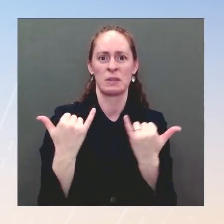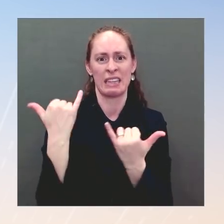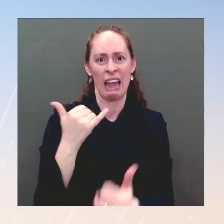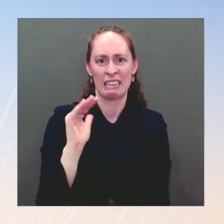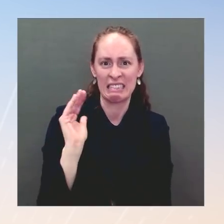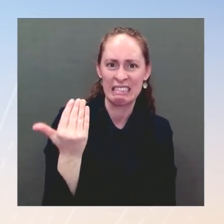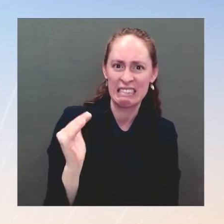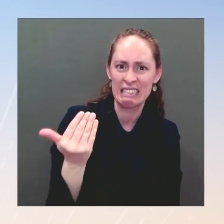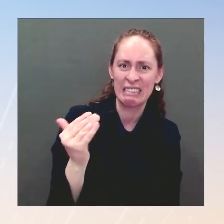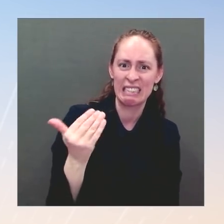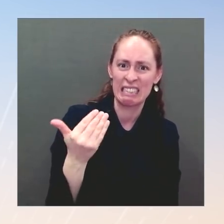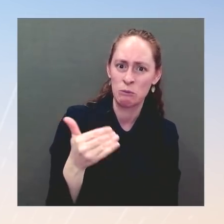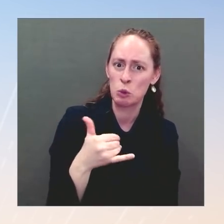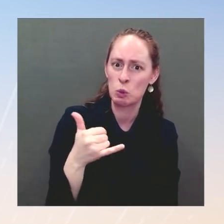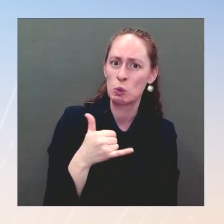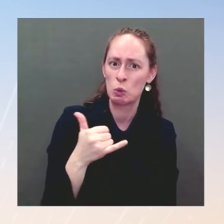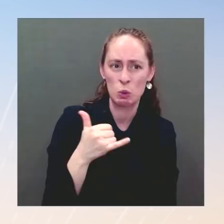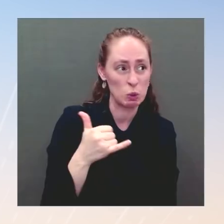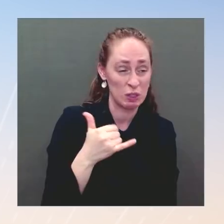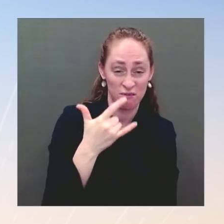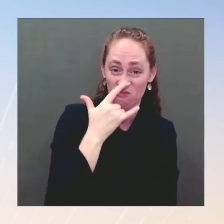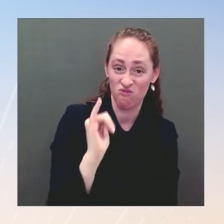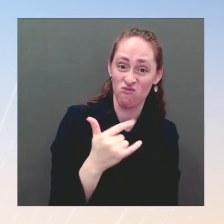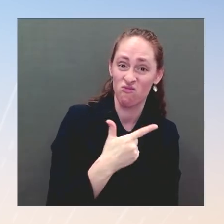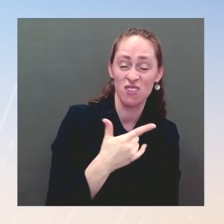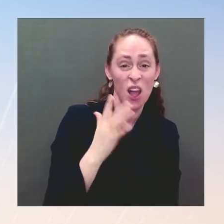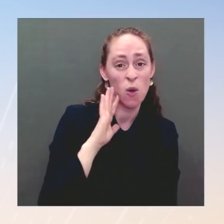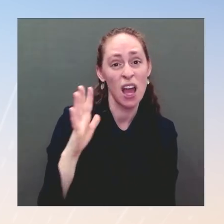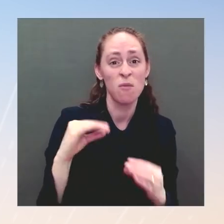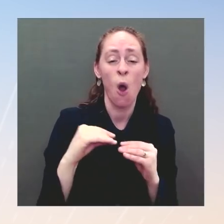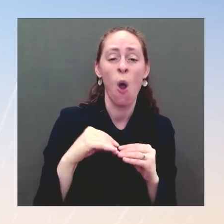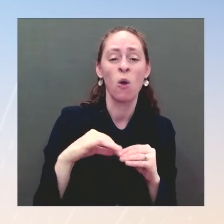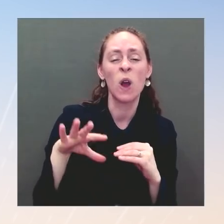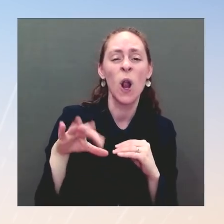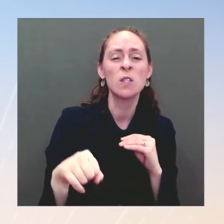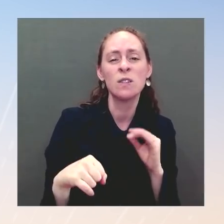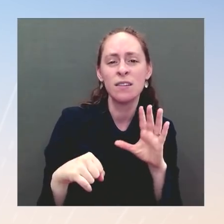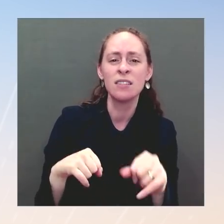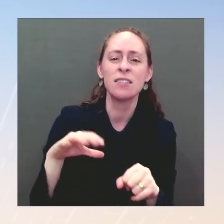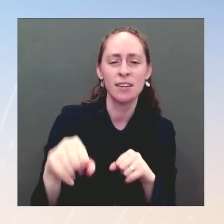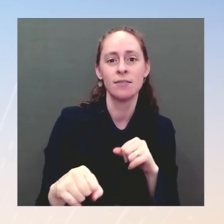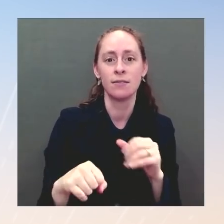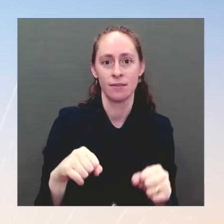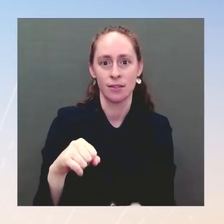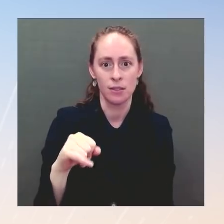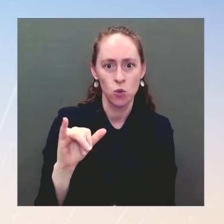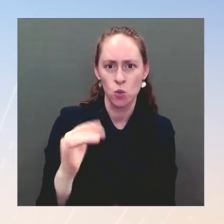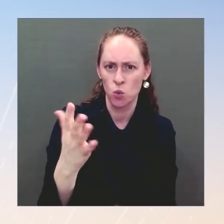if they're doing anything in these -- what could be these final hours before an attack, if that's the case? Ms. Psaki: Well, I -- I've seen the reporting on this.